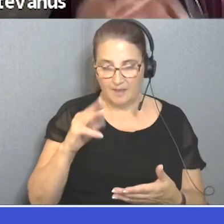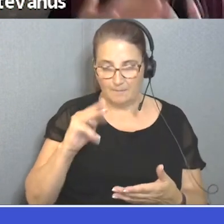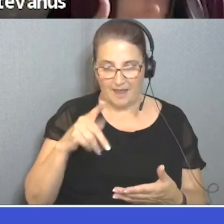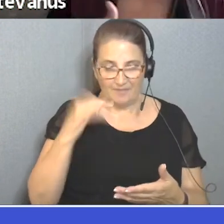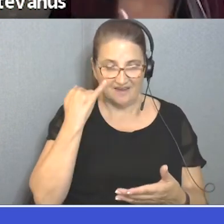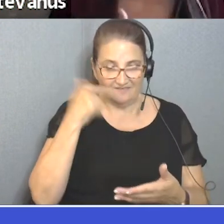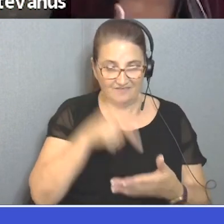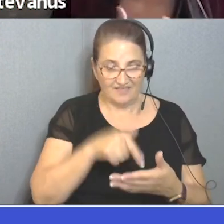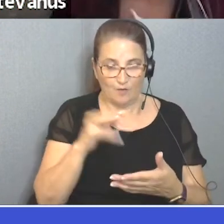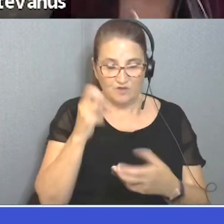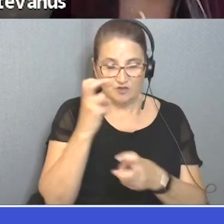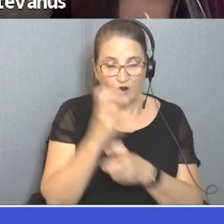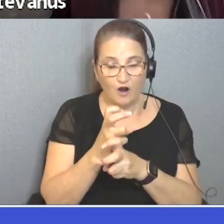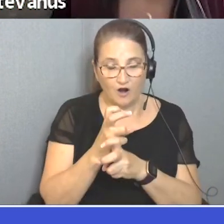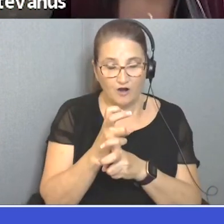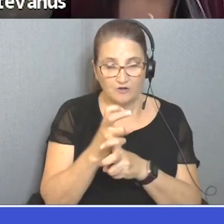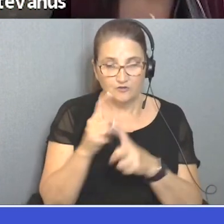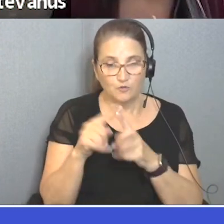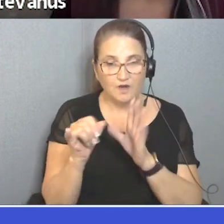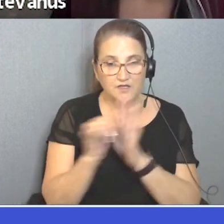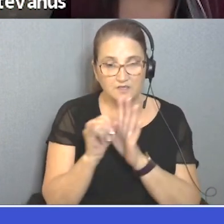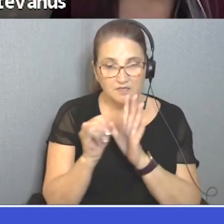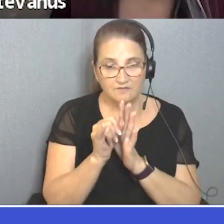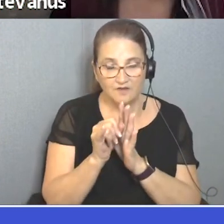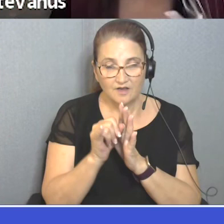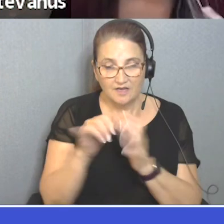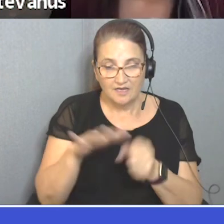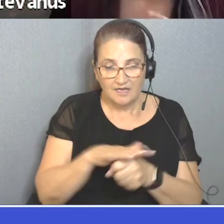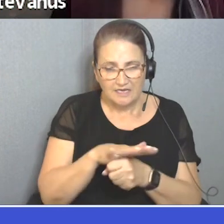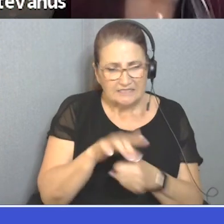at your empathy maps, for example, if it was really difficult